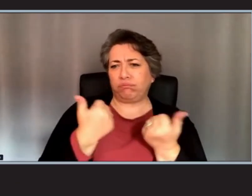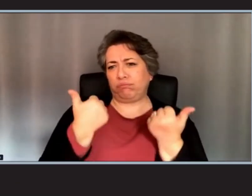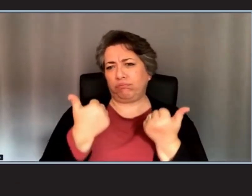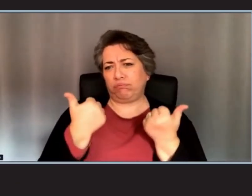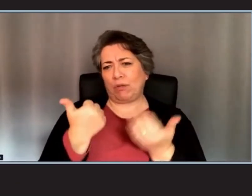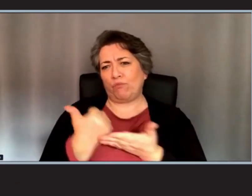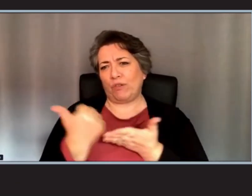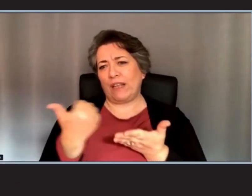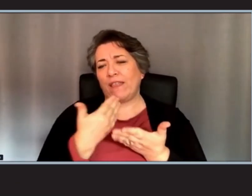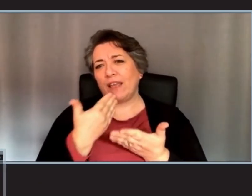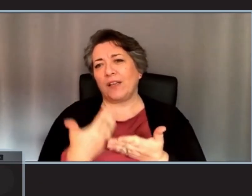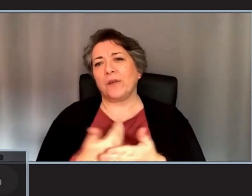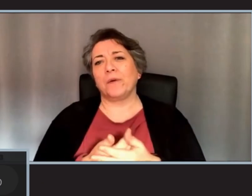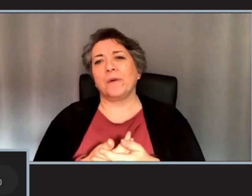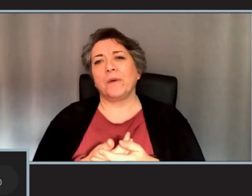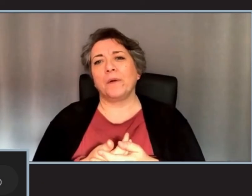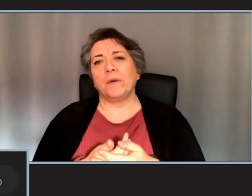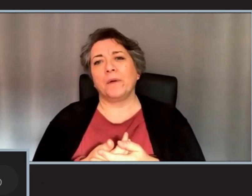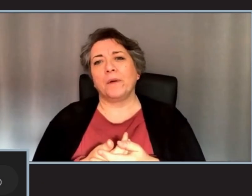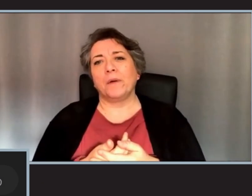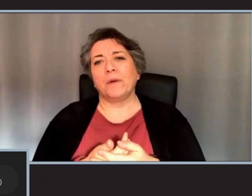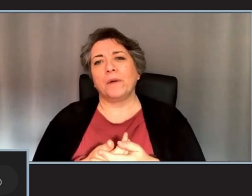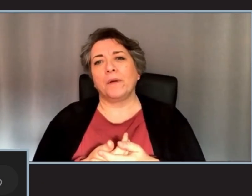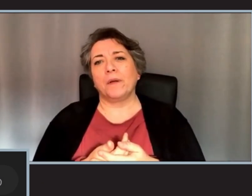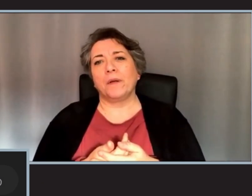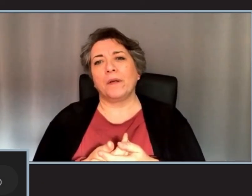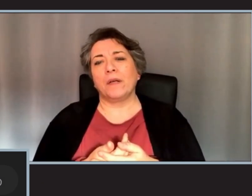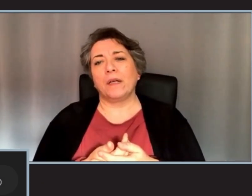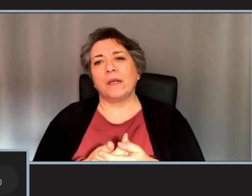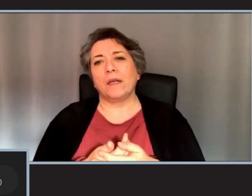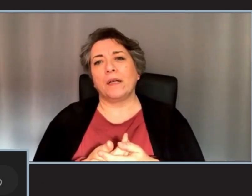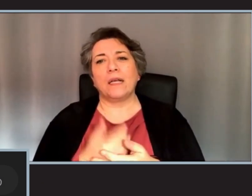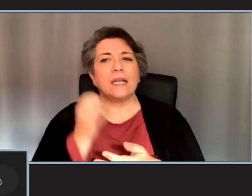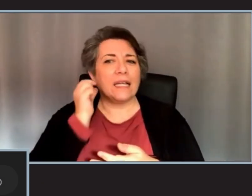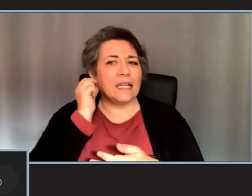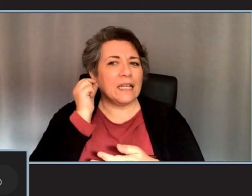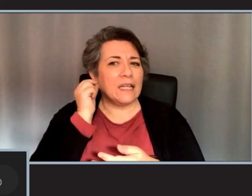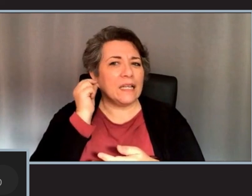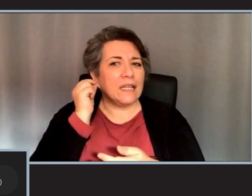Thank you very much. “Could you share any tips or sources to explain the importance of colour contrast